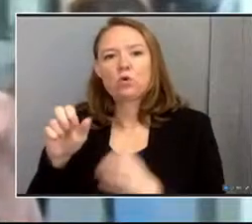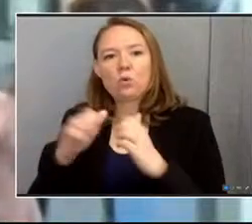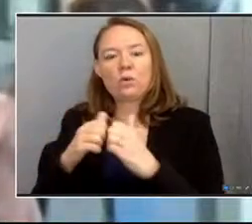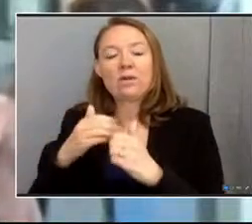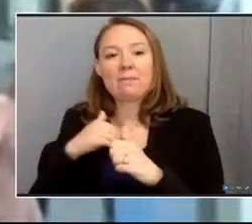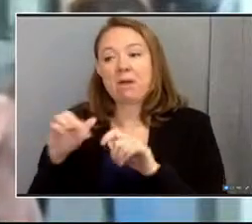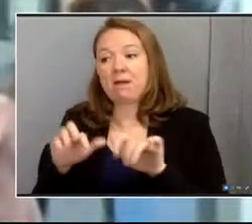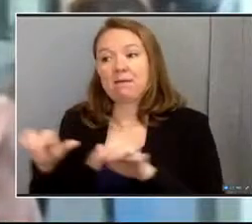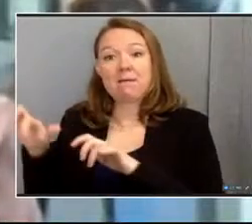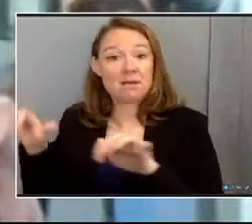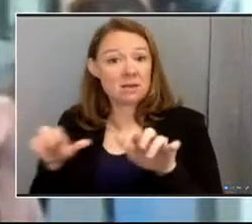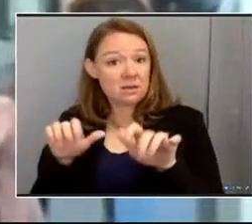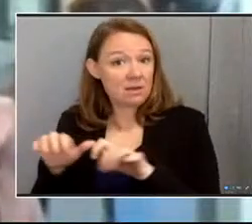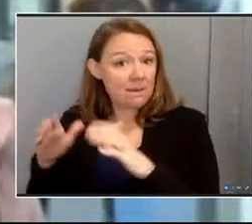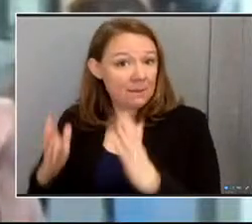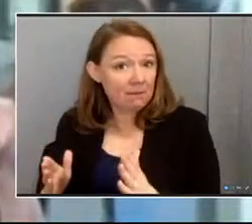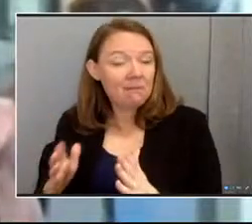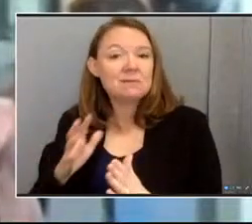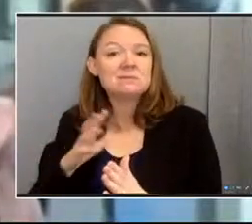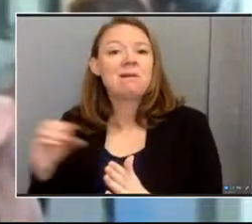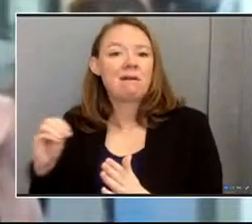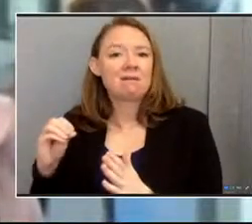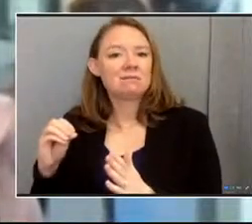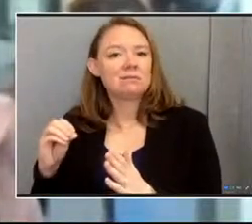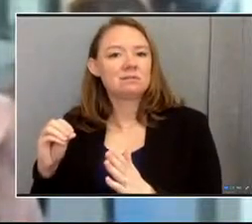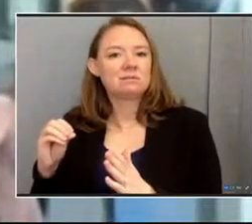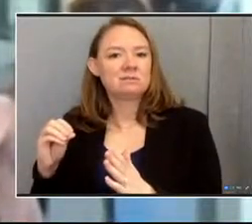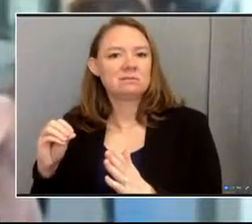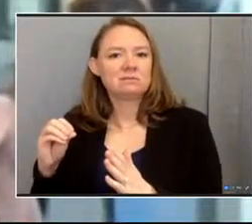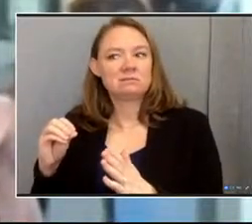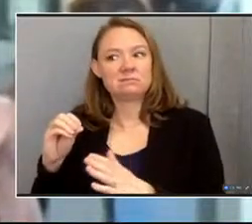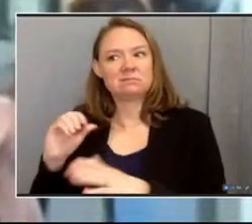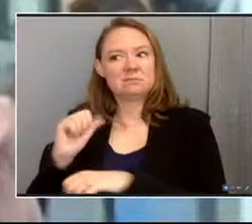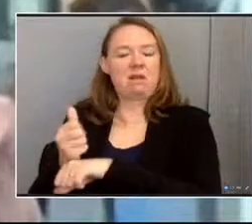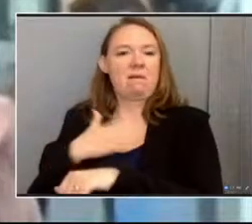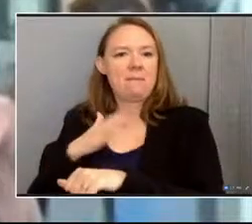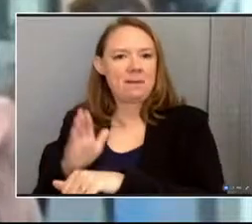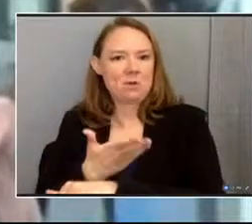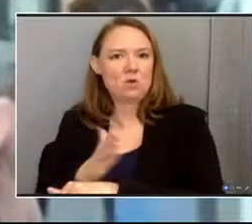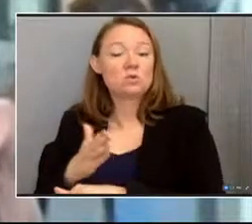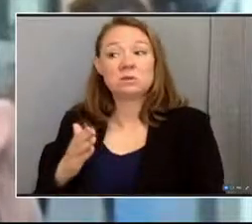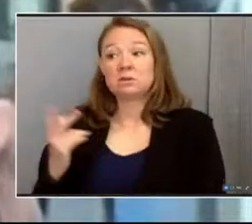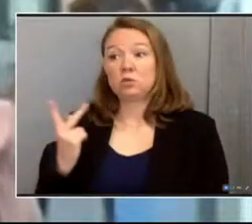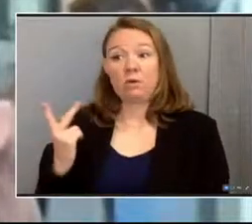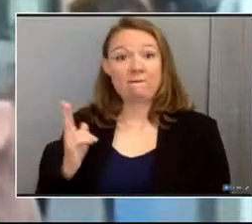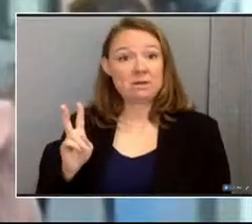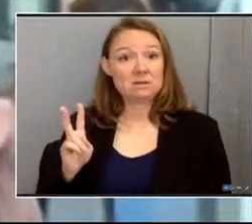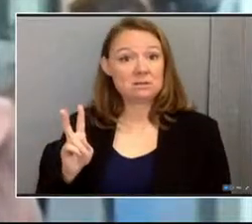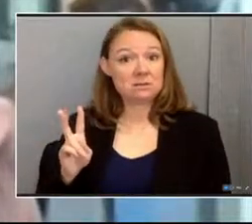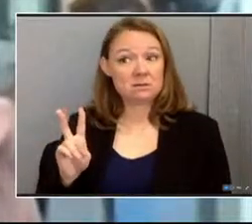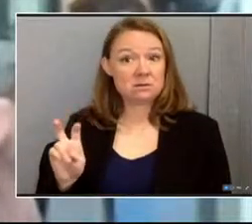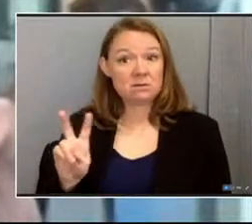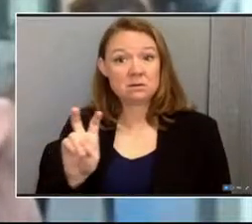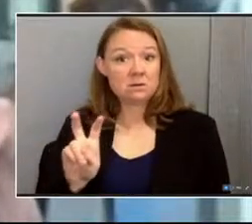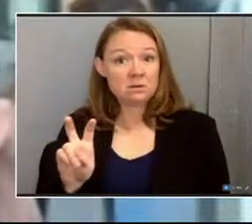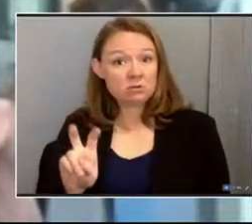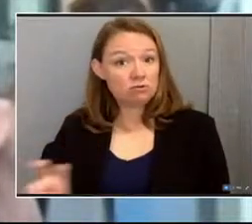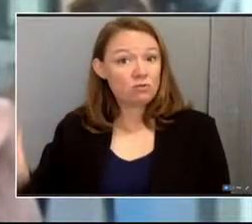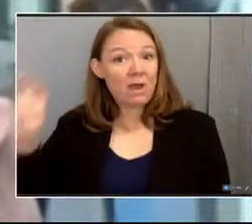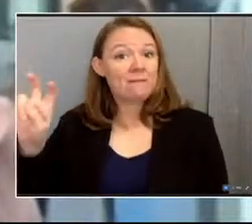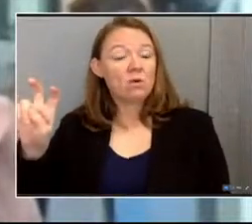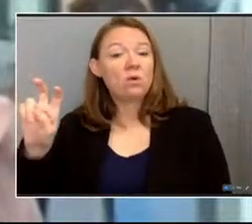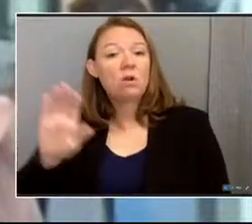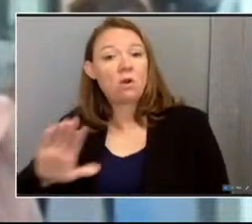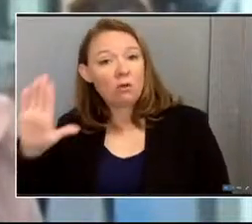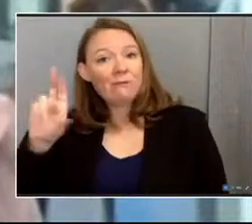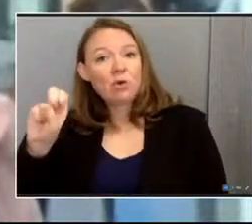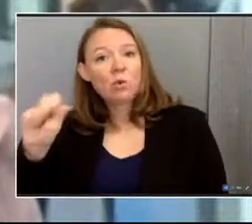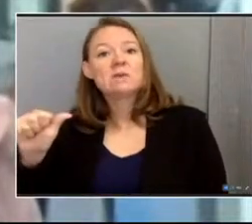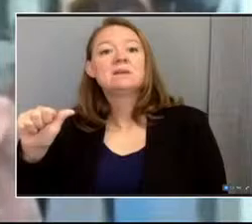traveling across the United States in the south and in the Midwest, it was quite